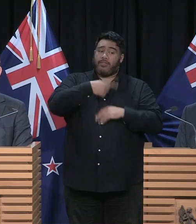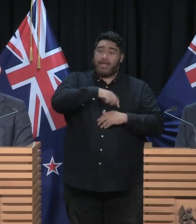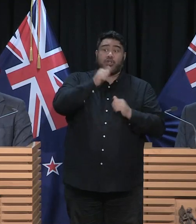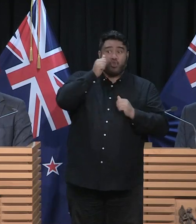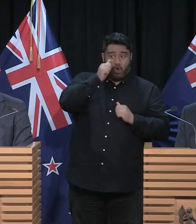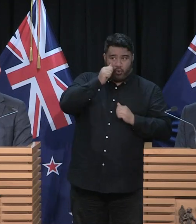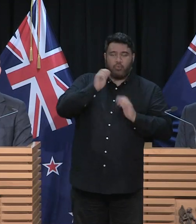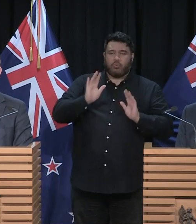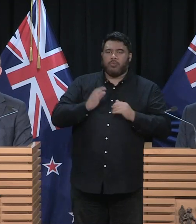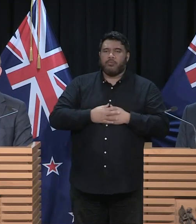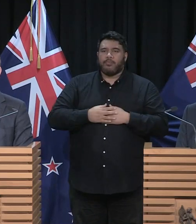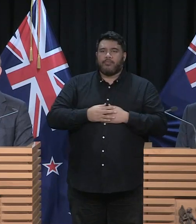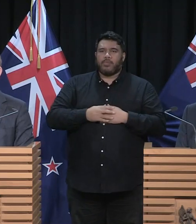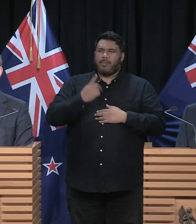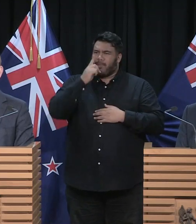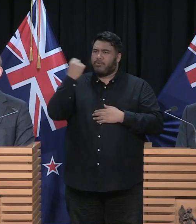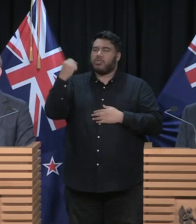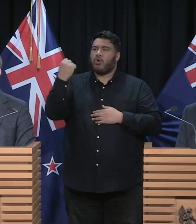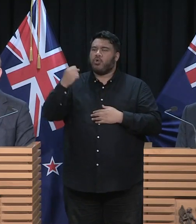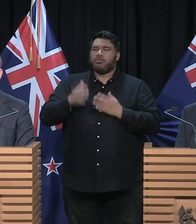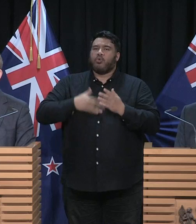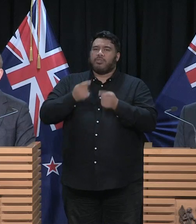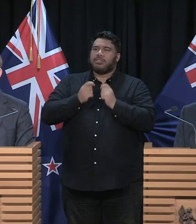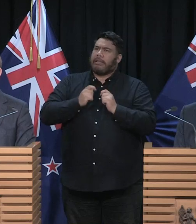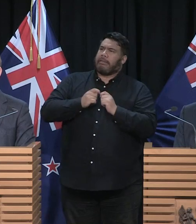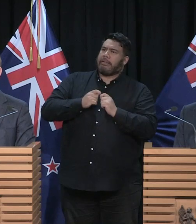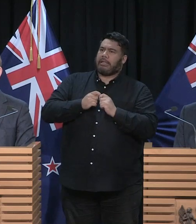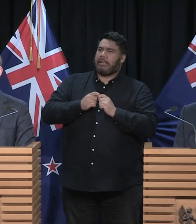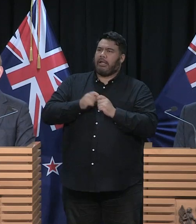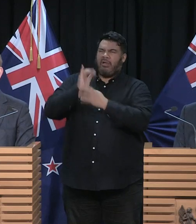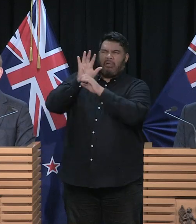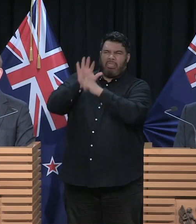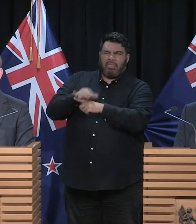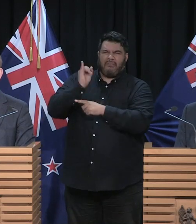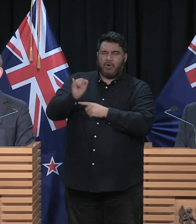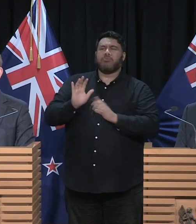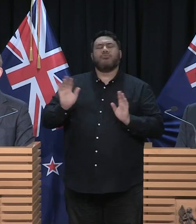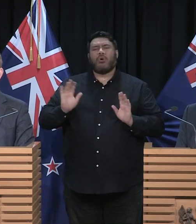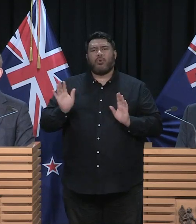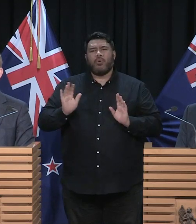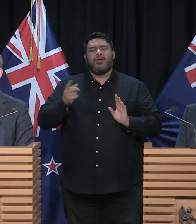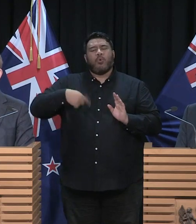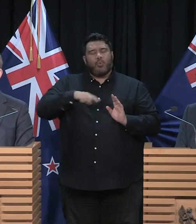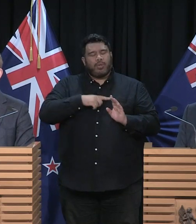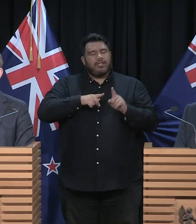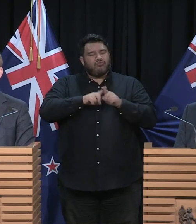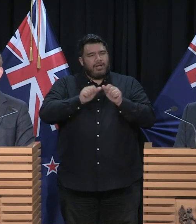that we want to see the numbers coming back up again. They are very clear about that. I am concerned that people are turning down tests.